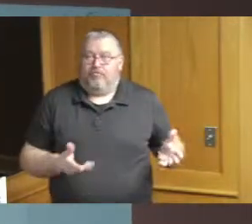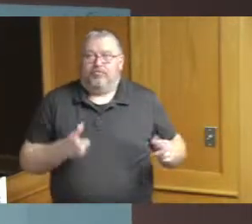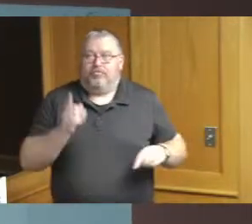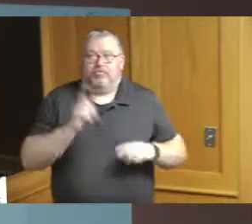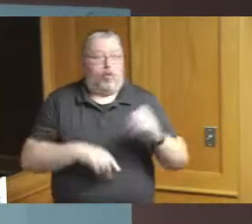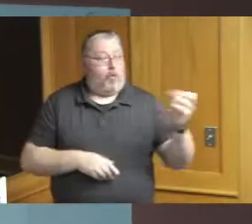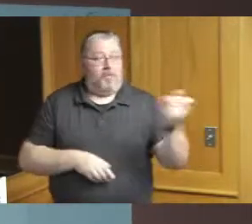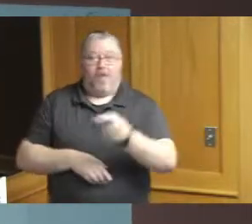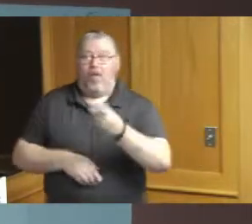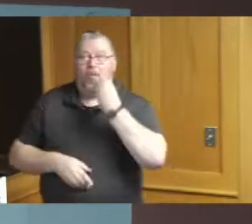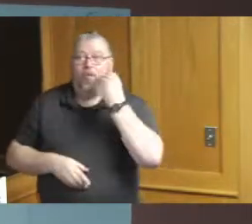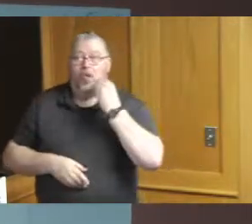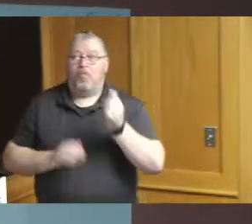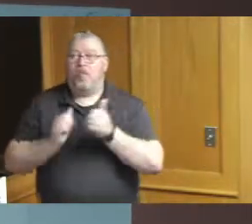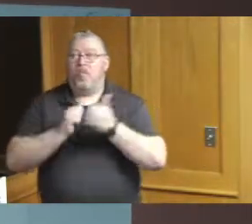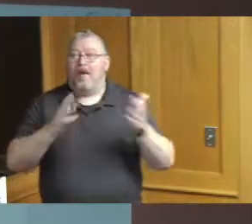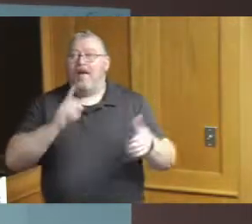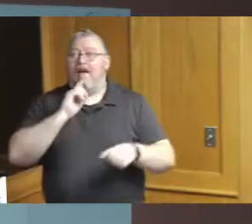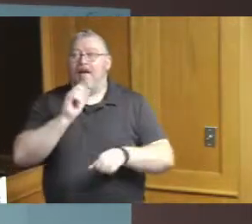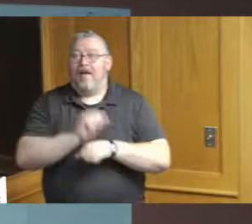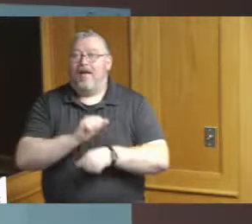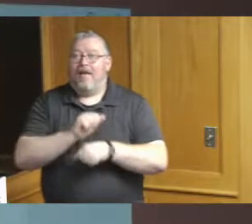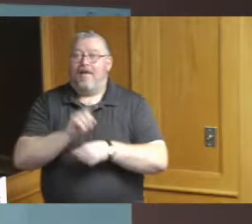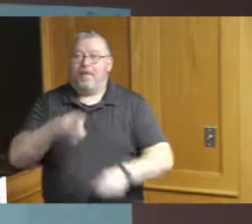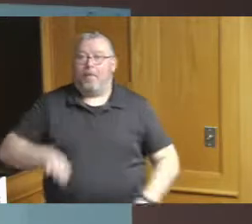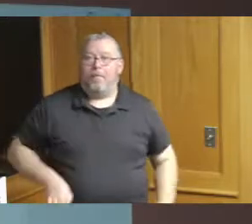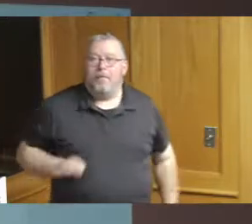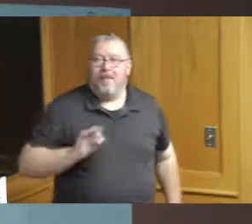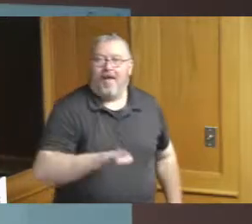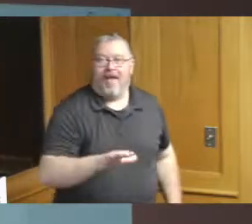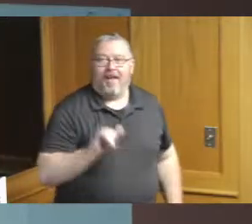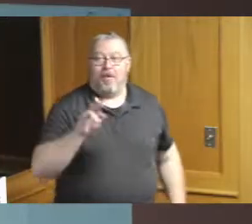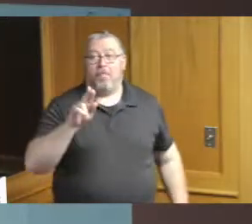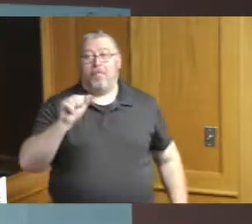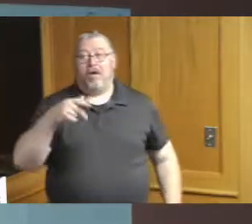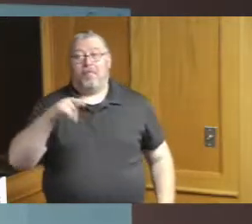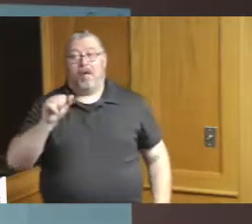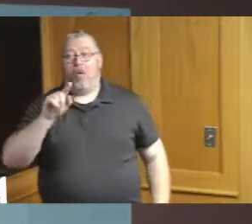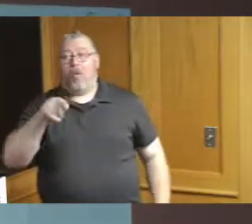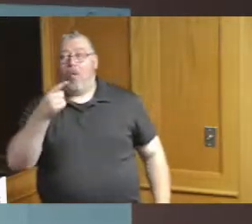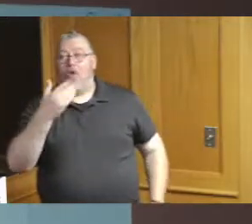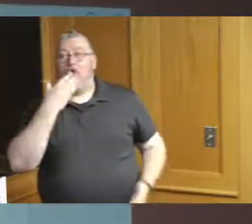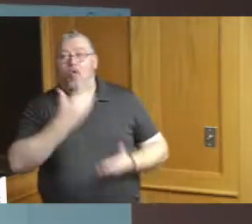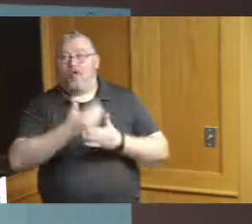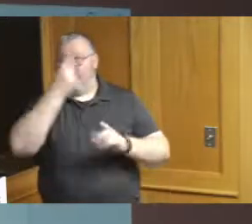from school without actually paying because those bus passes are only good on those buses